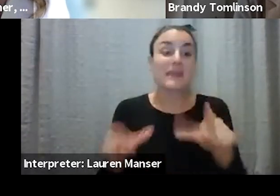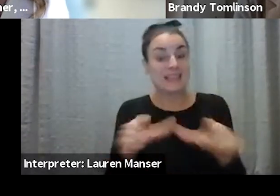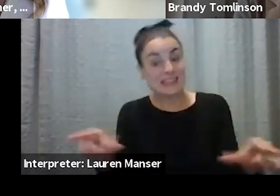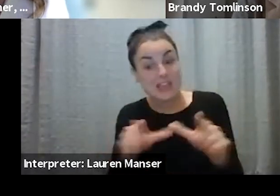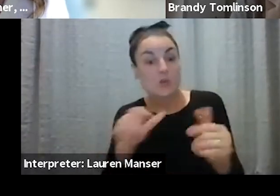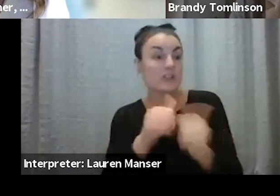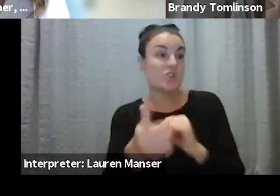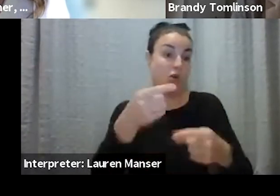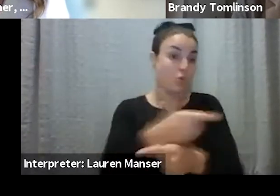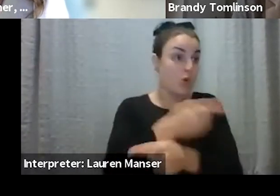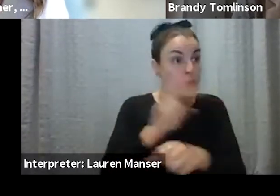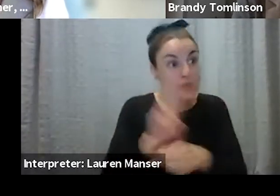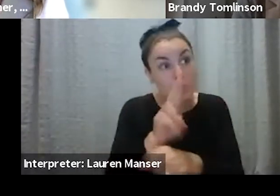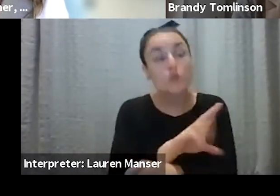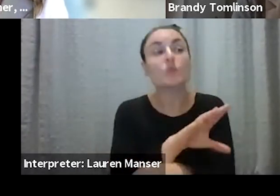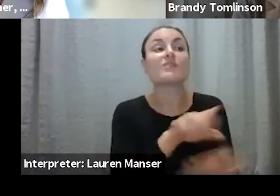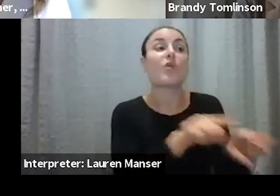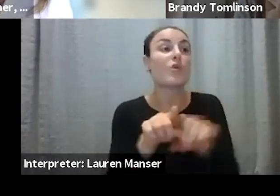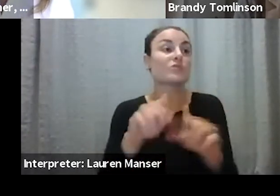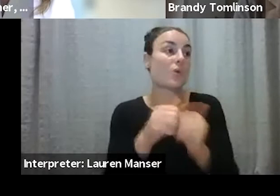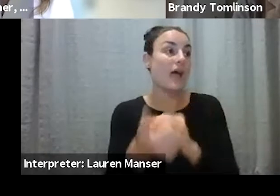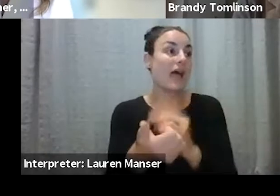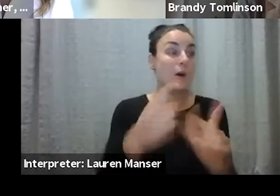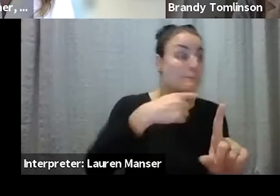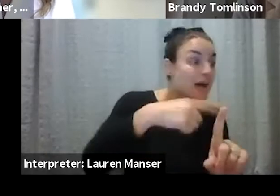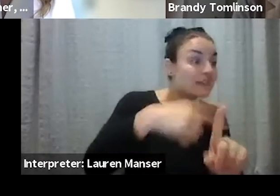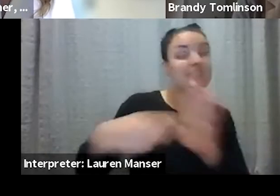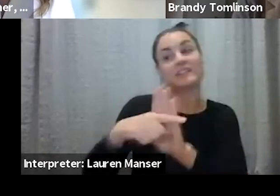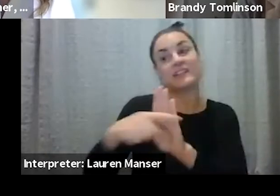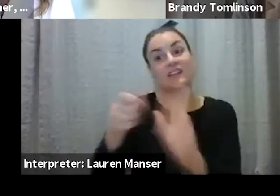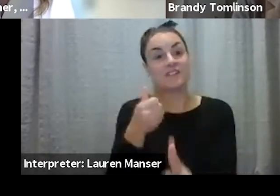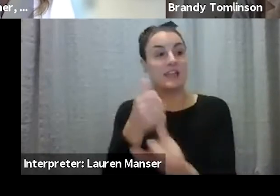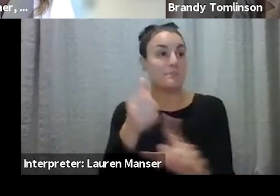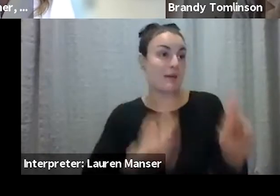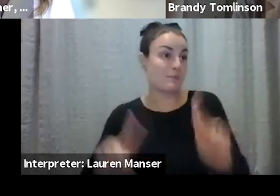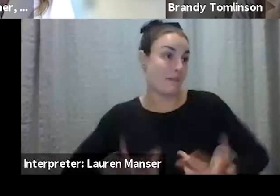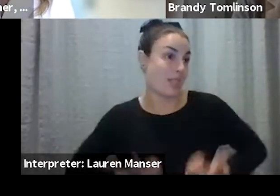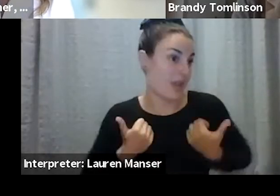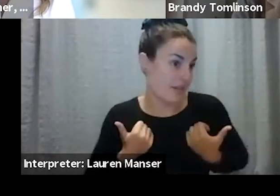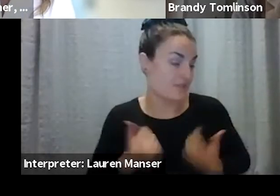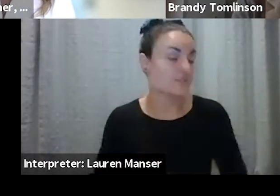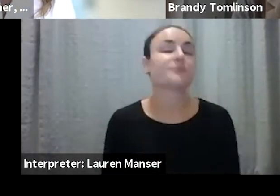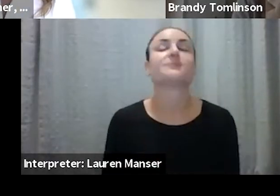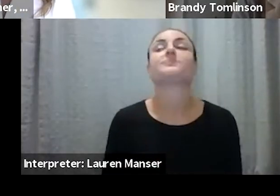So as we move to the next questions, Sabina, I'm gonna come back to you.